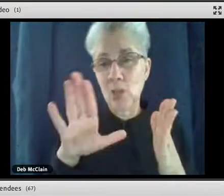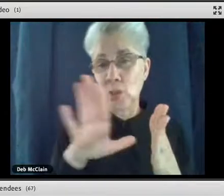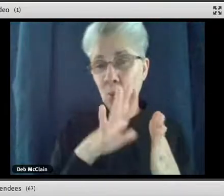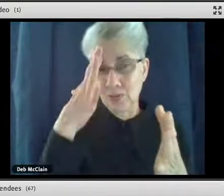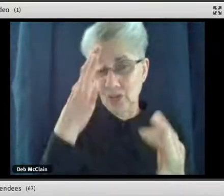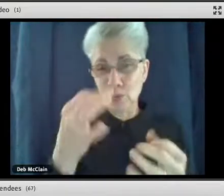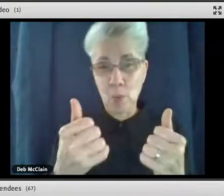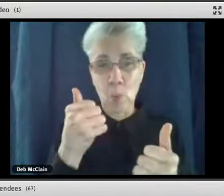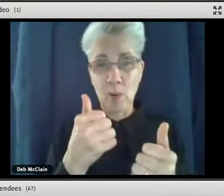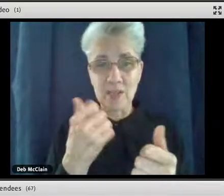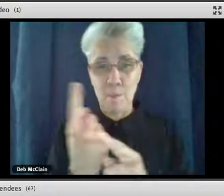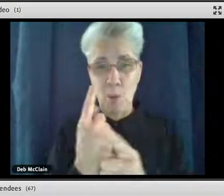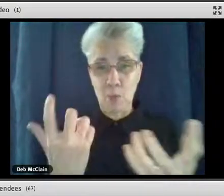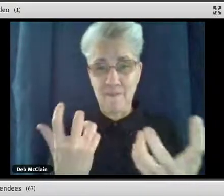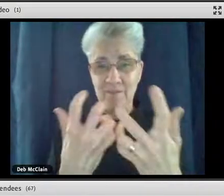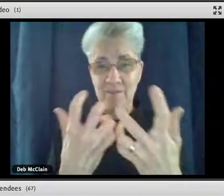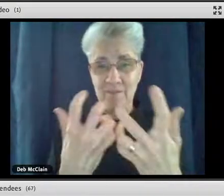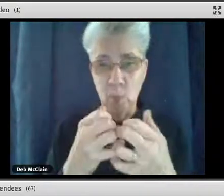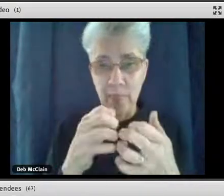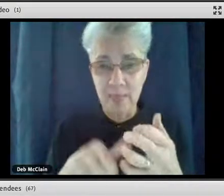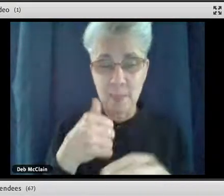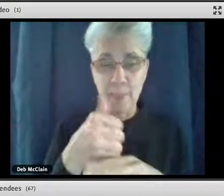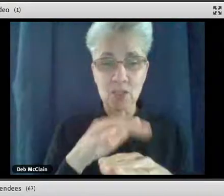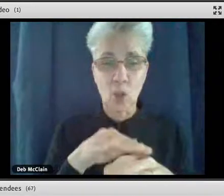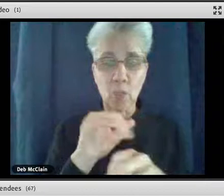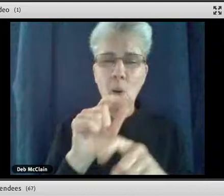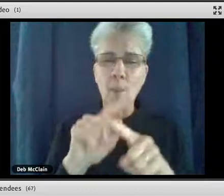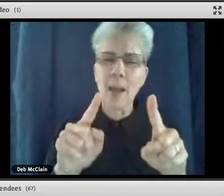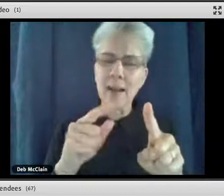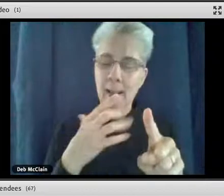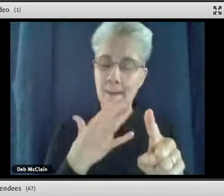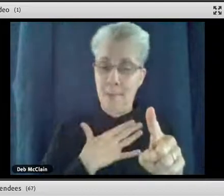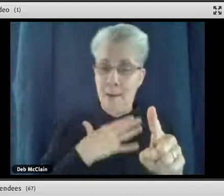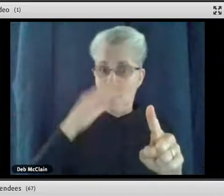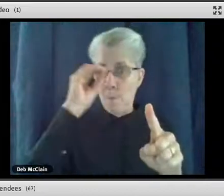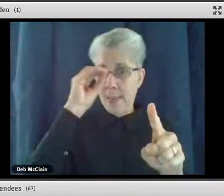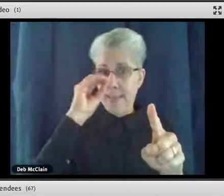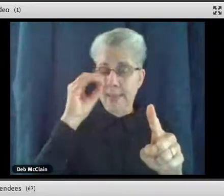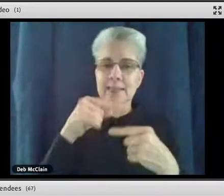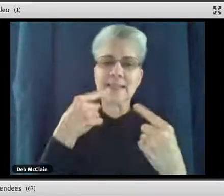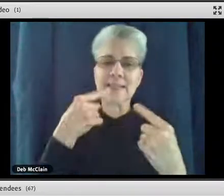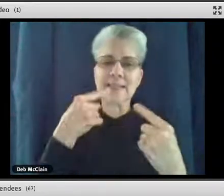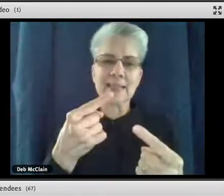So once again, I mean, it's going to come down to your judgment, what you think is appropriate based upon the actual work.